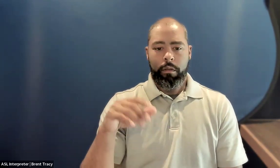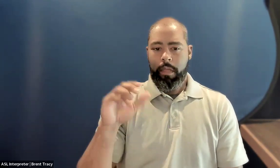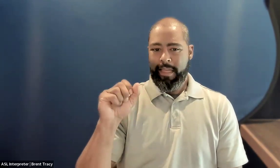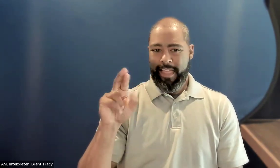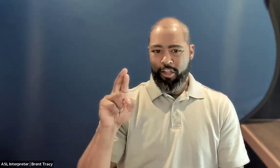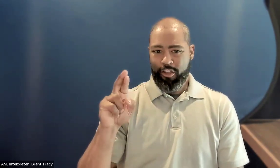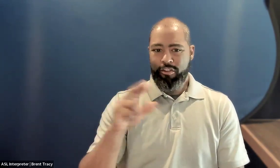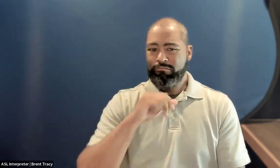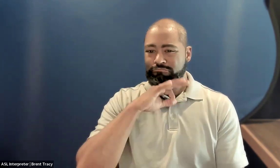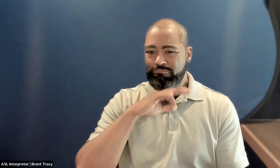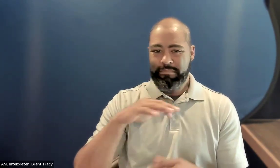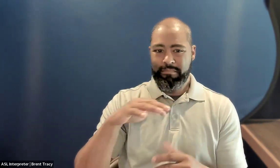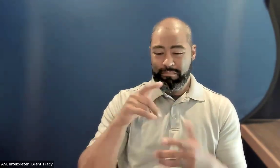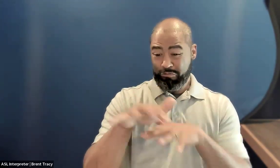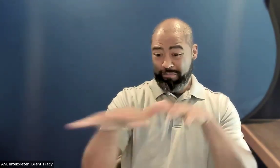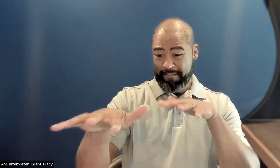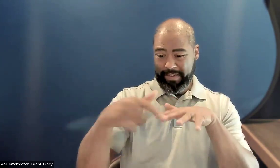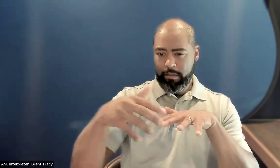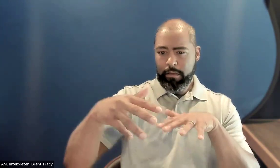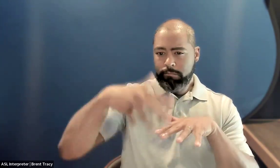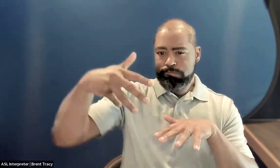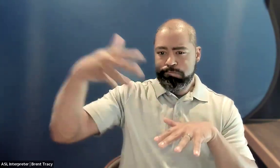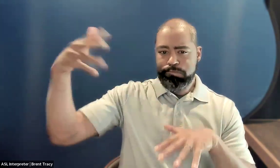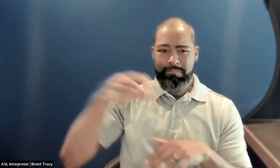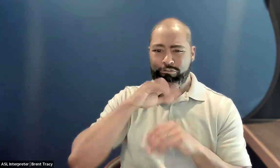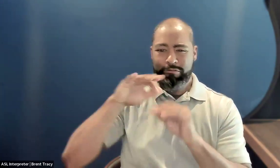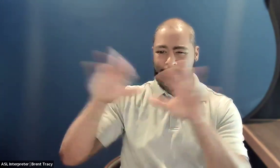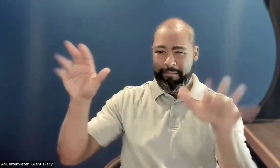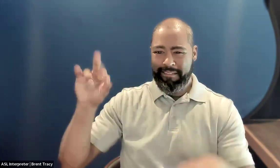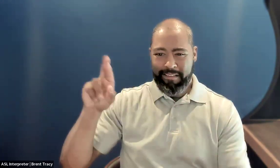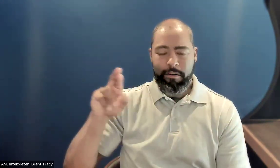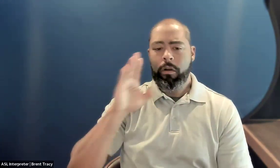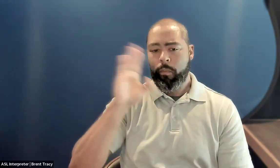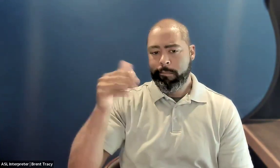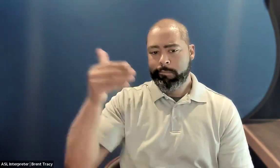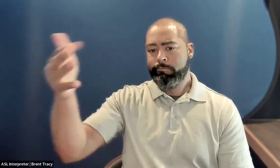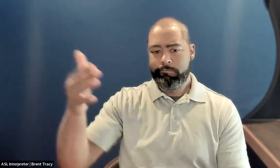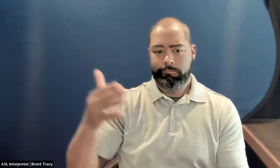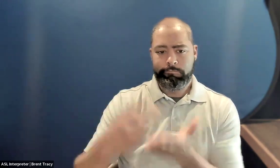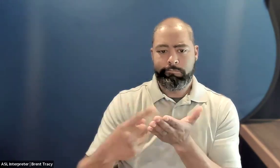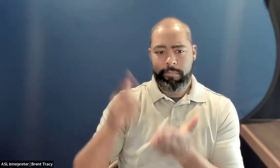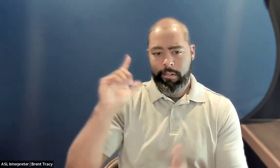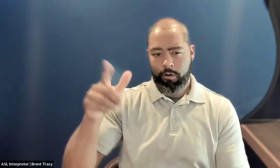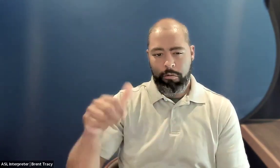So that would be presented at future stakeholder meetings, but wanted to flag that as under consideration as well.